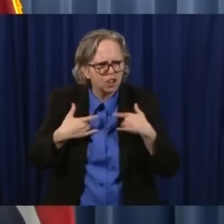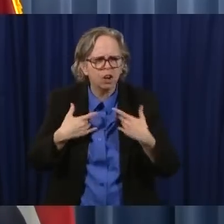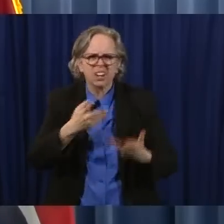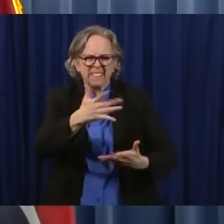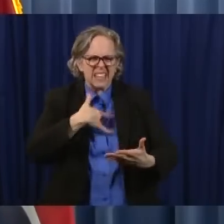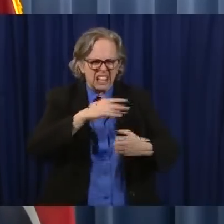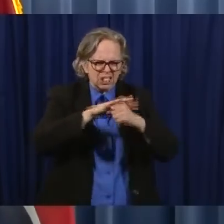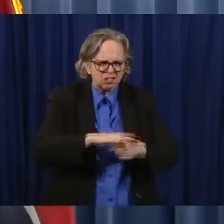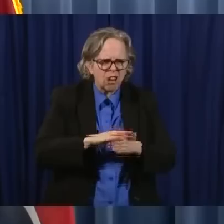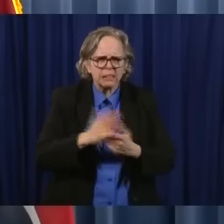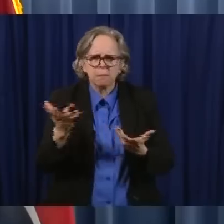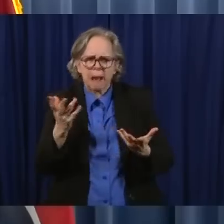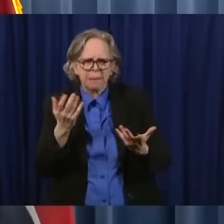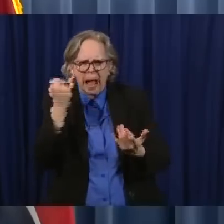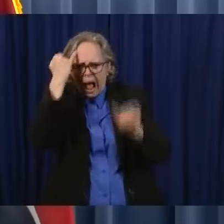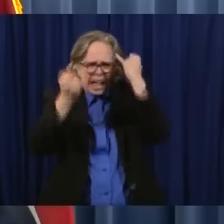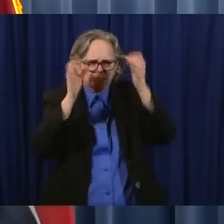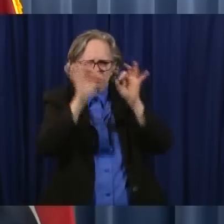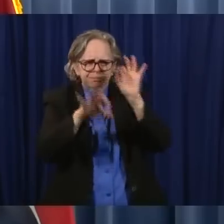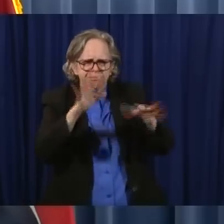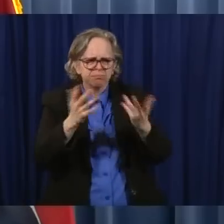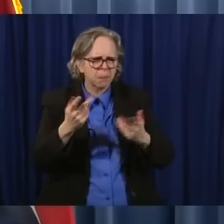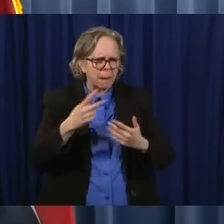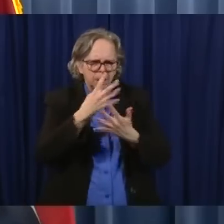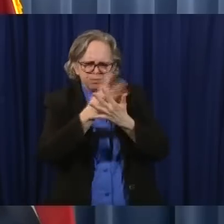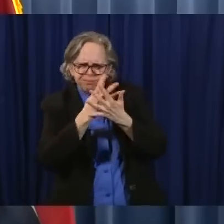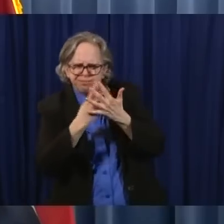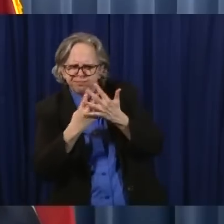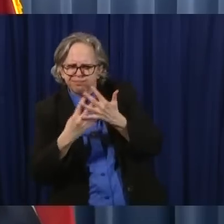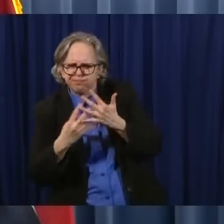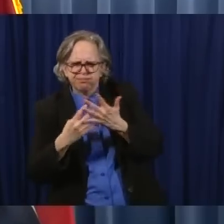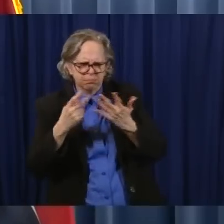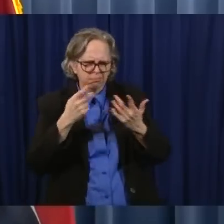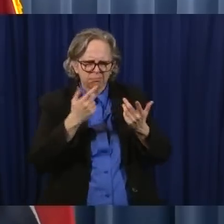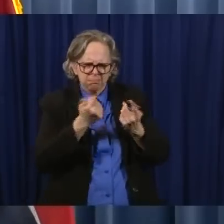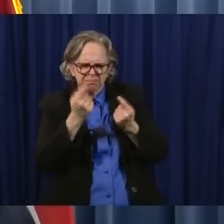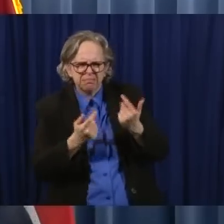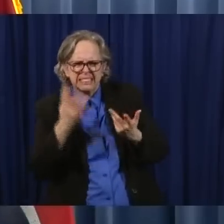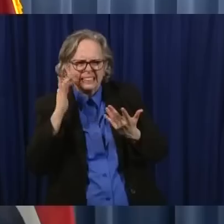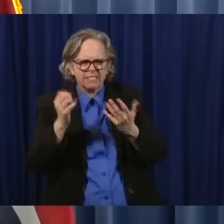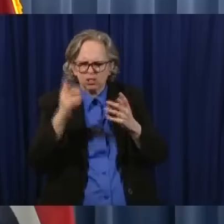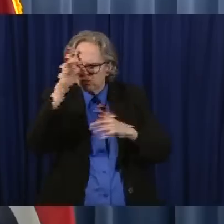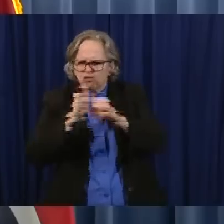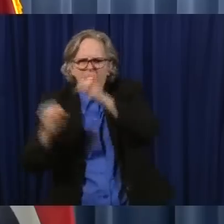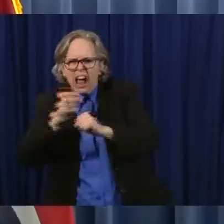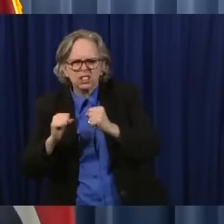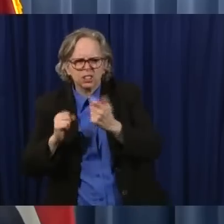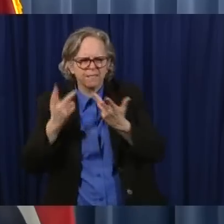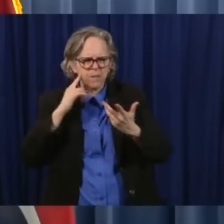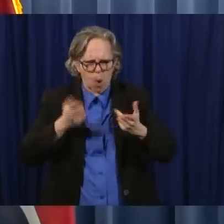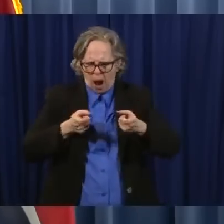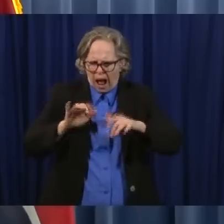SOCIAL WORKERS, OTHER PROFESSIONALS WHO WILL BE GOING TO A CONVERSATION, REALLY LISTENING TO WHAT CONCERNS ARE, UNDERSTANDING WHAT STRESSORS